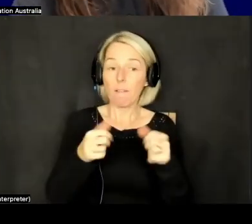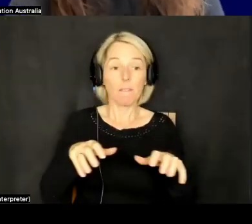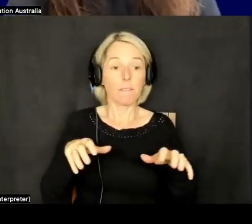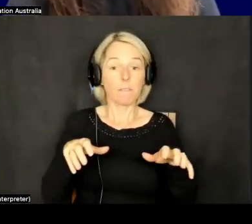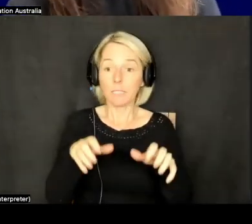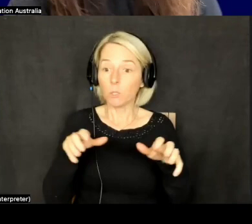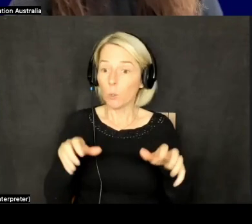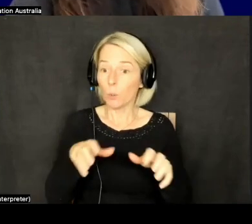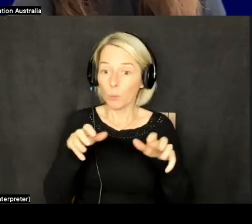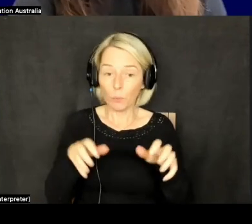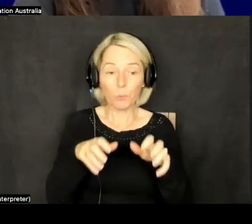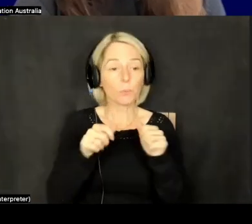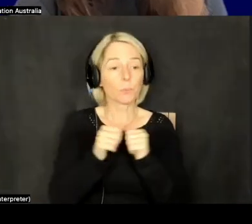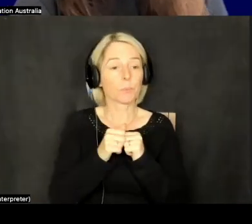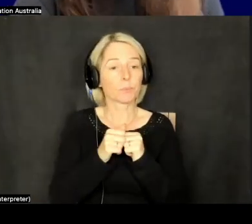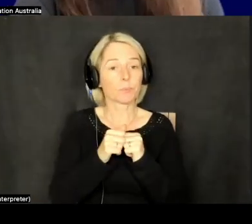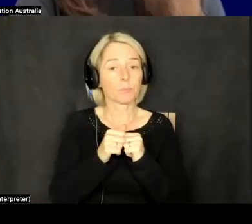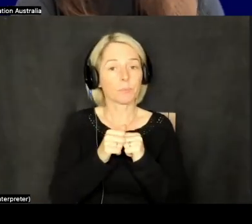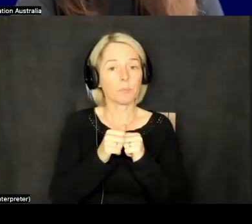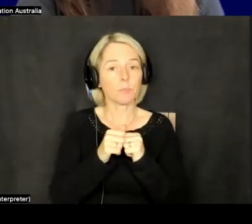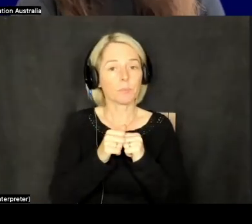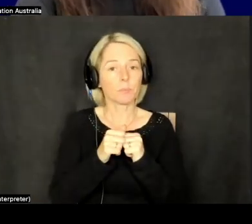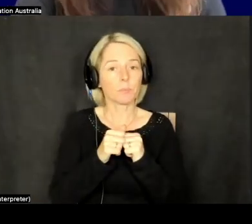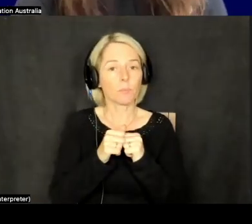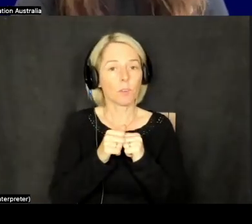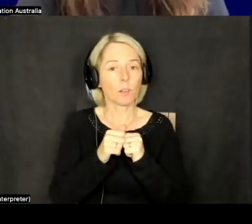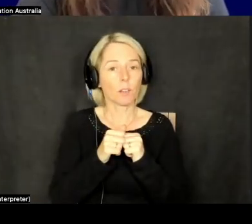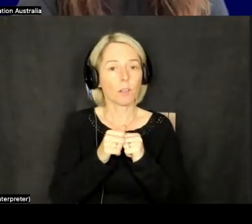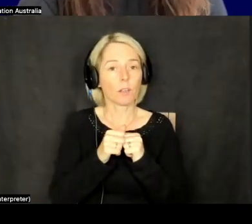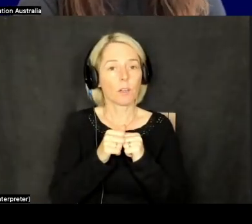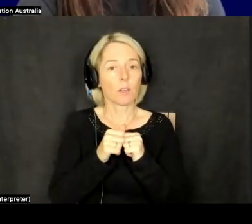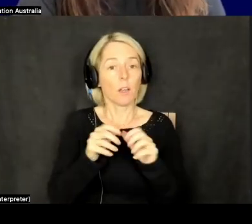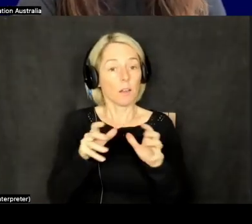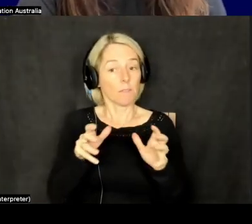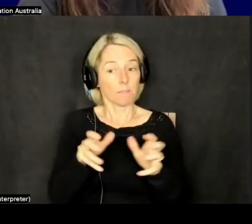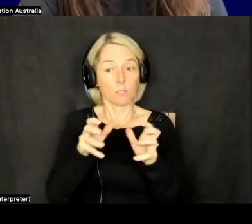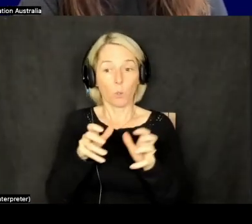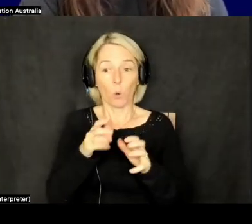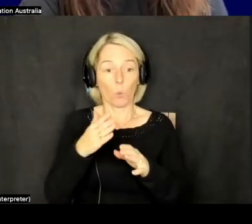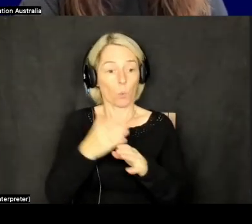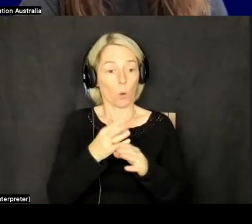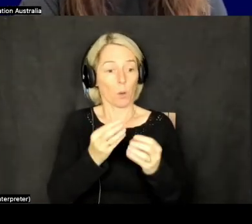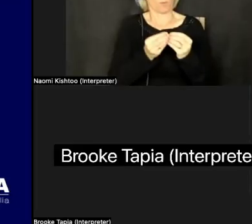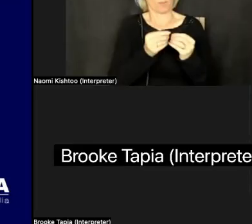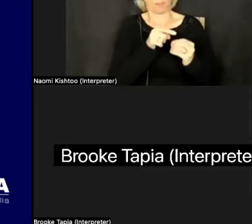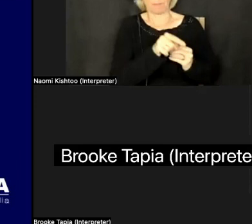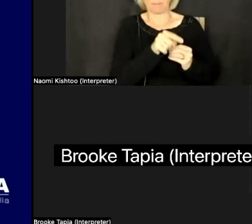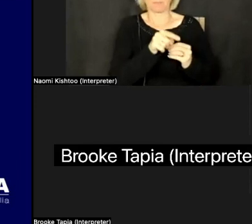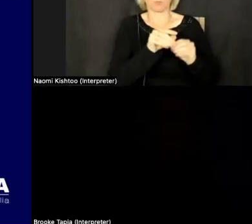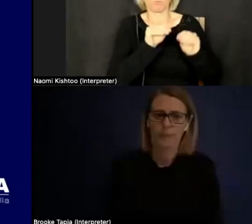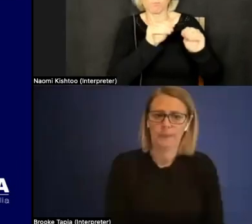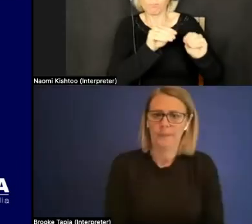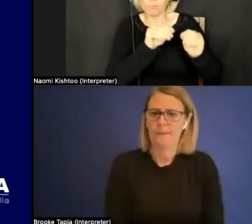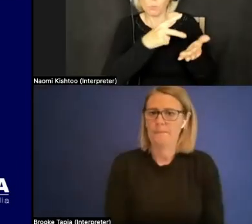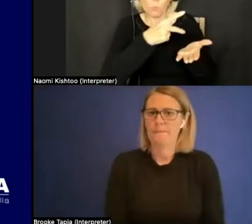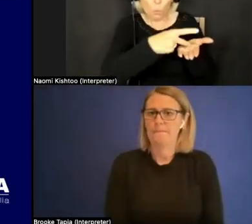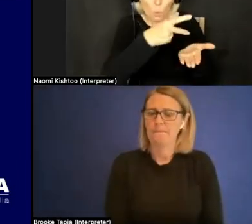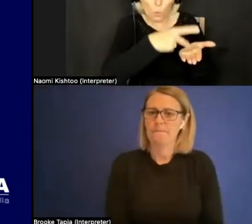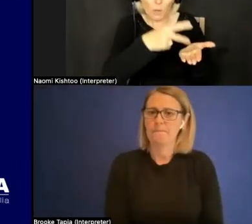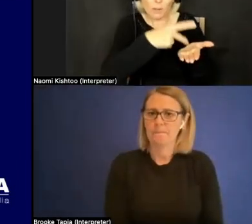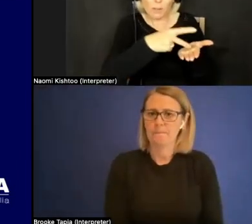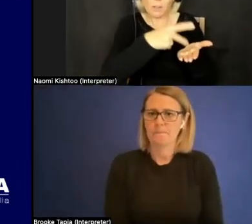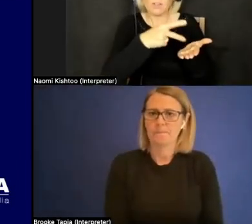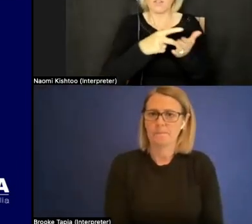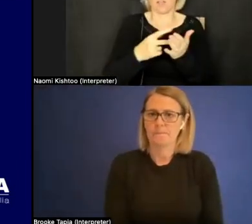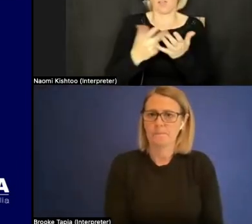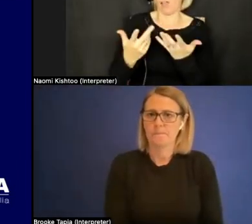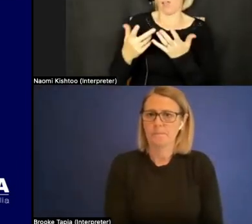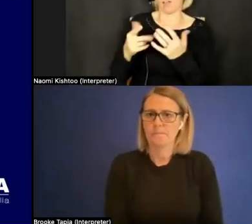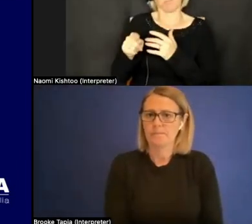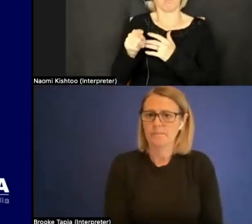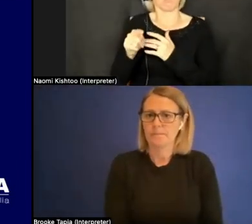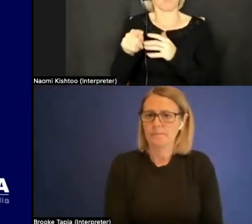was working on the walking. They were working in a multidisciplinary team,